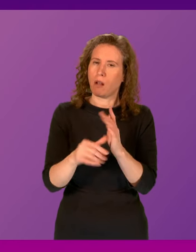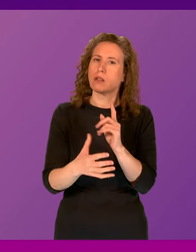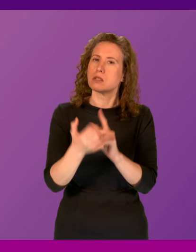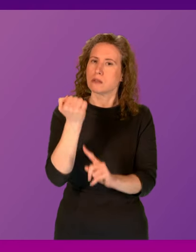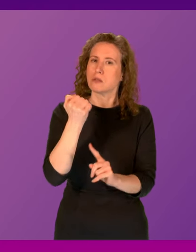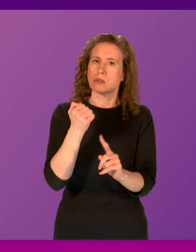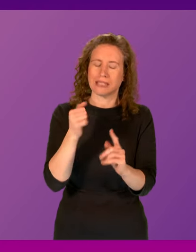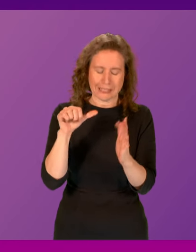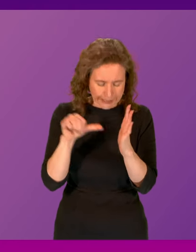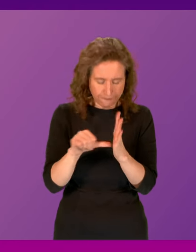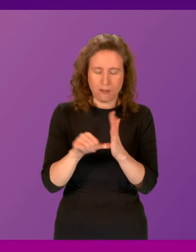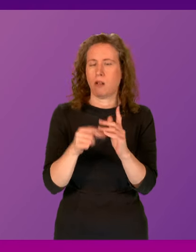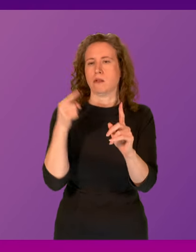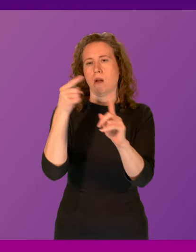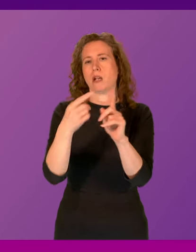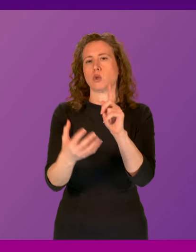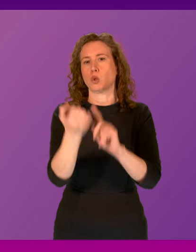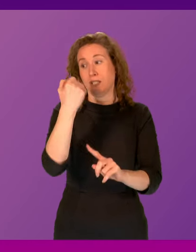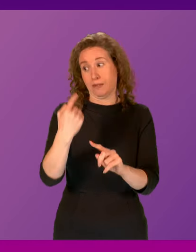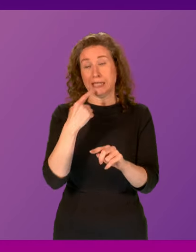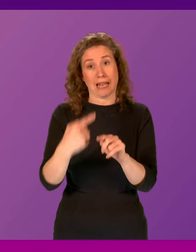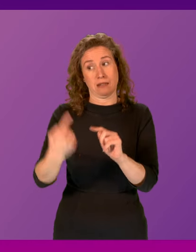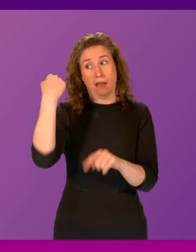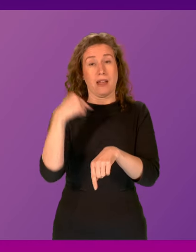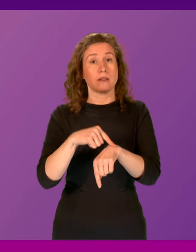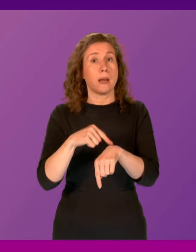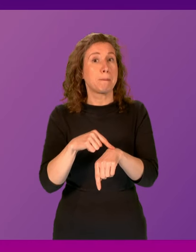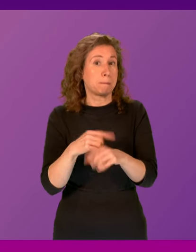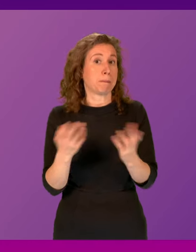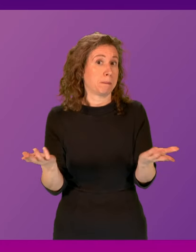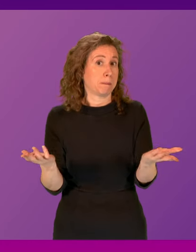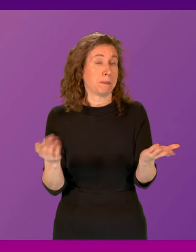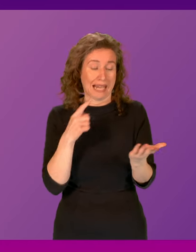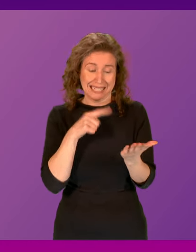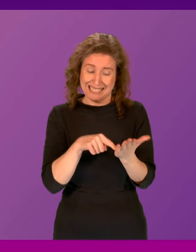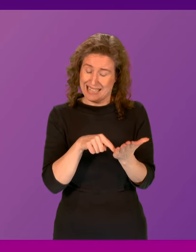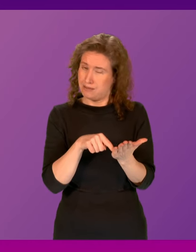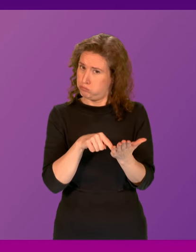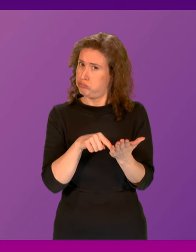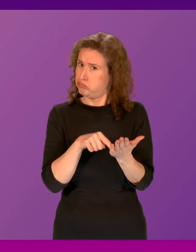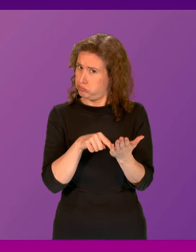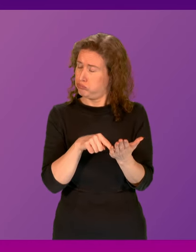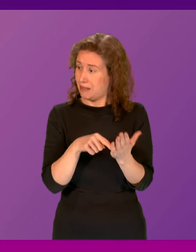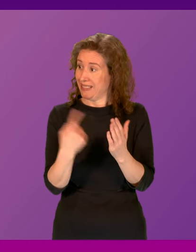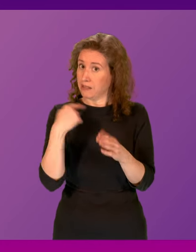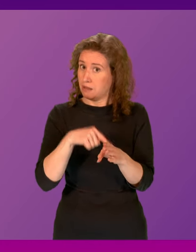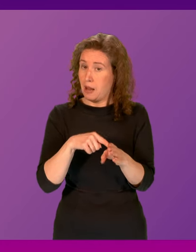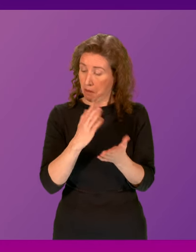impossible—and that the target was stretching credibility at that time. Nonetheless,